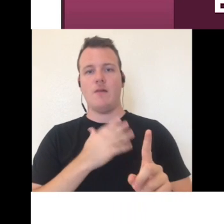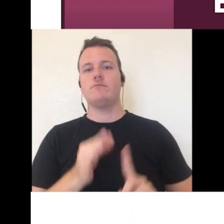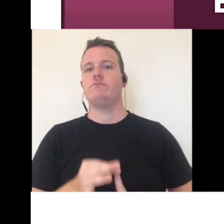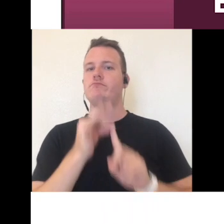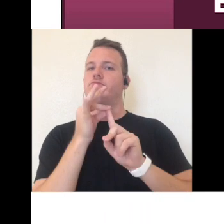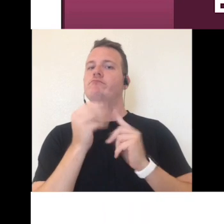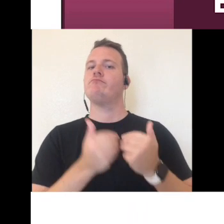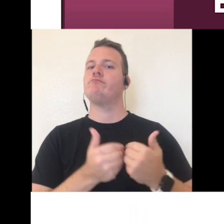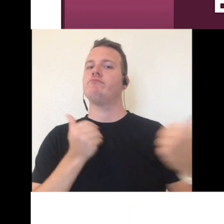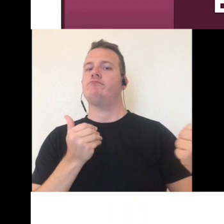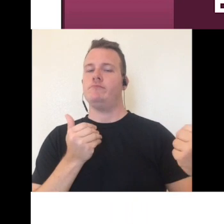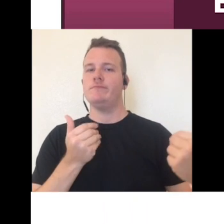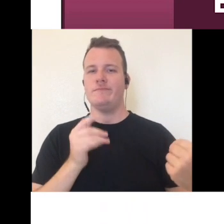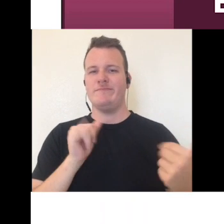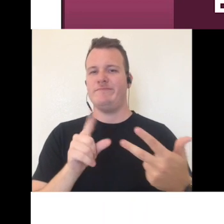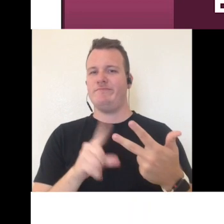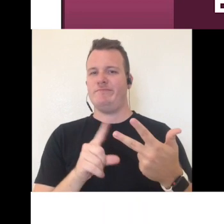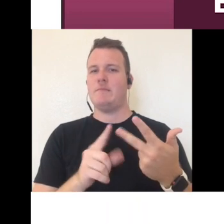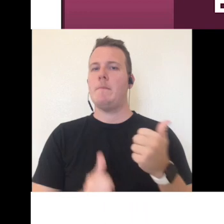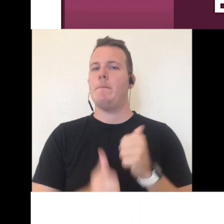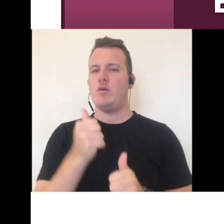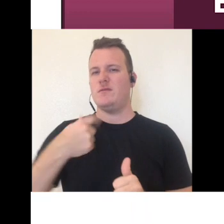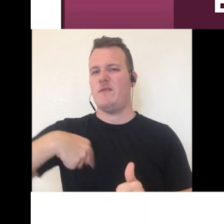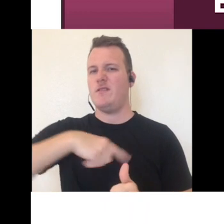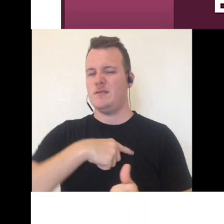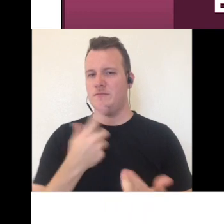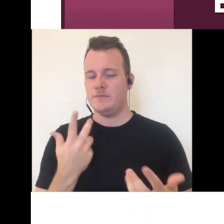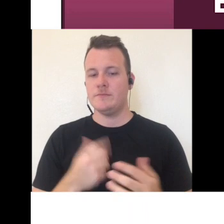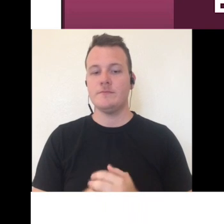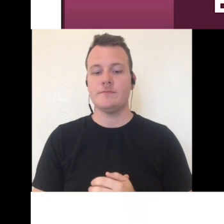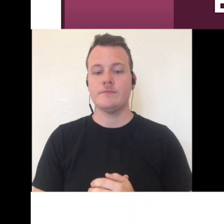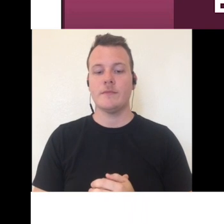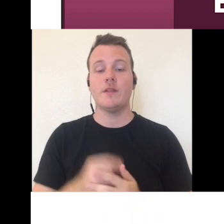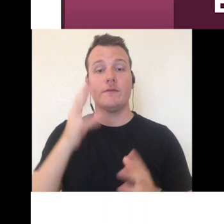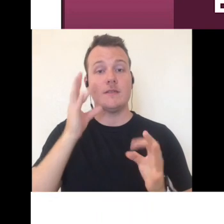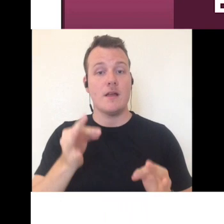we're trying to be different than the clinic up the street and so on. You